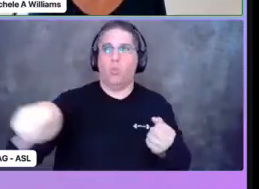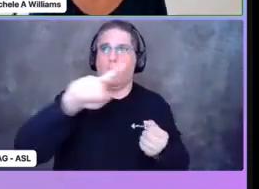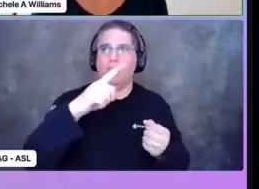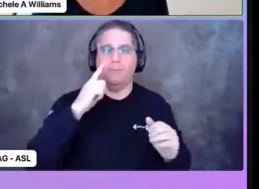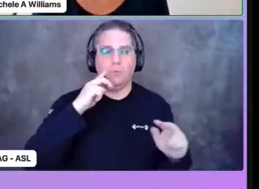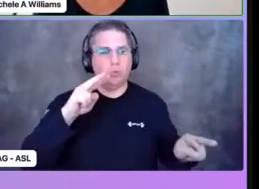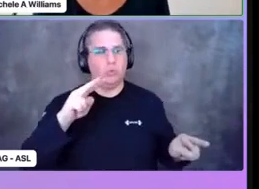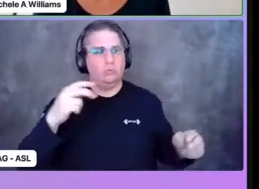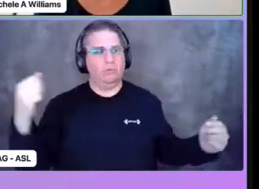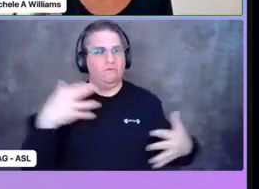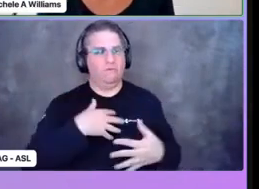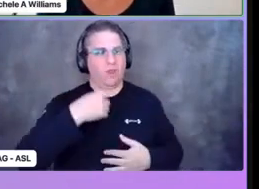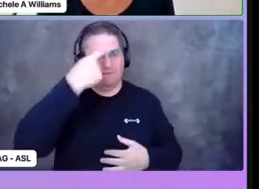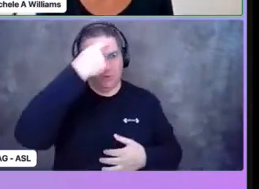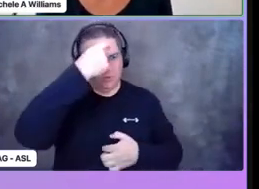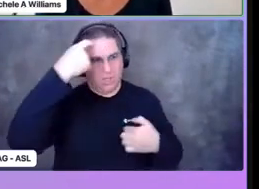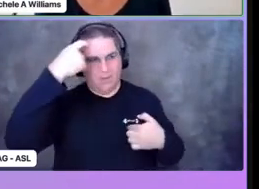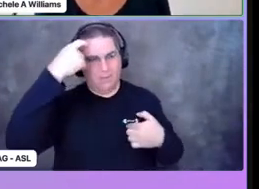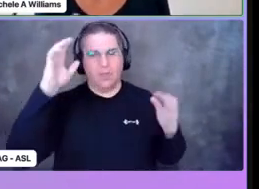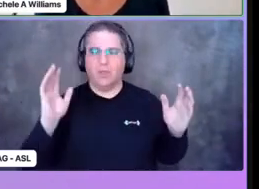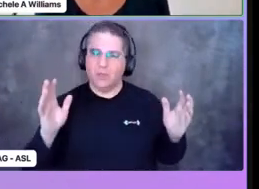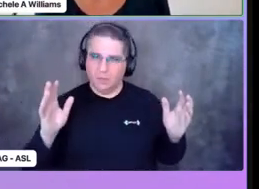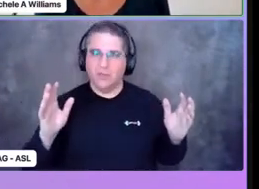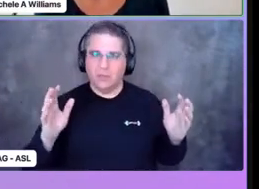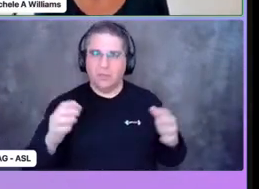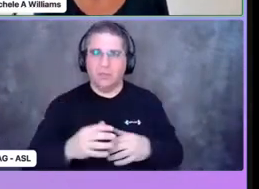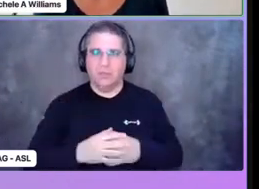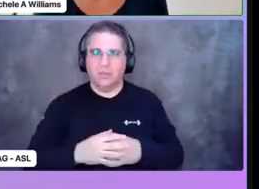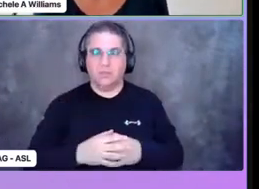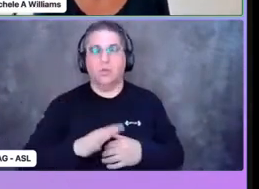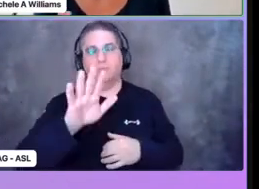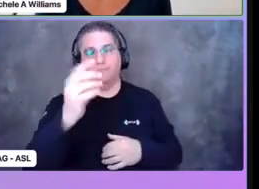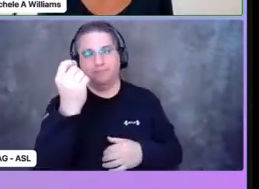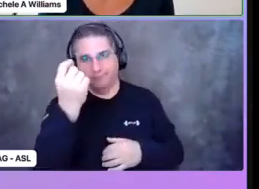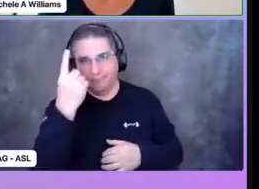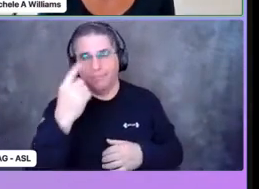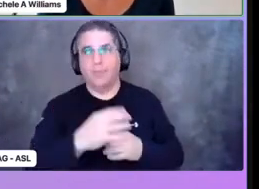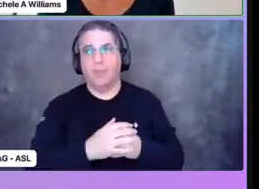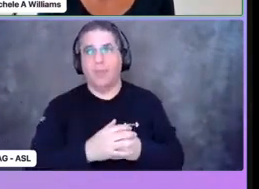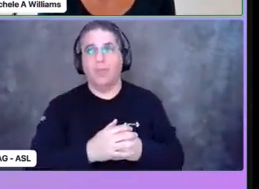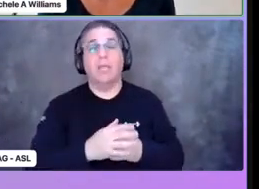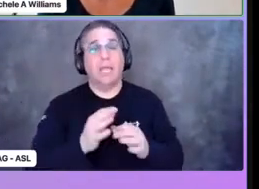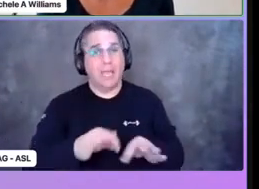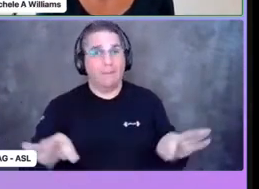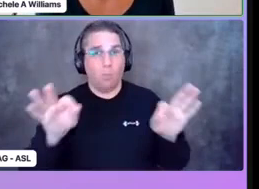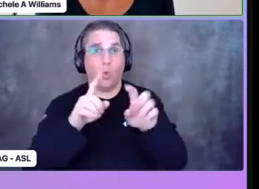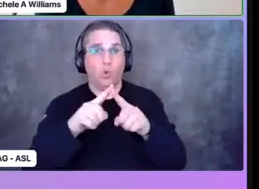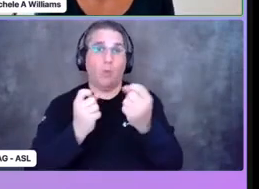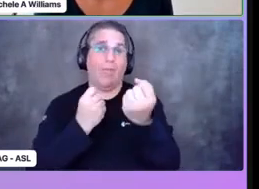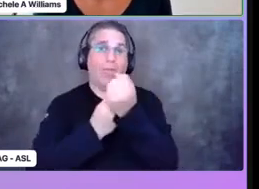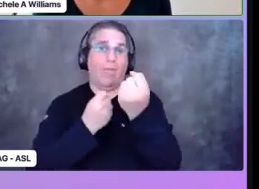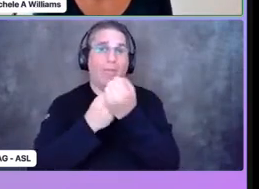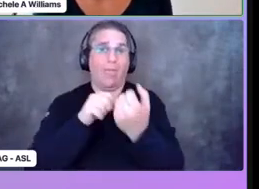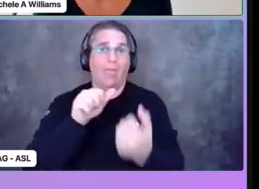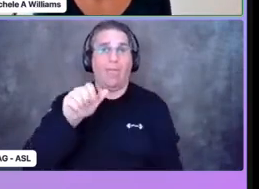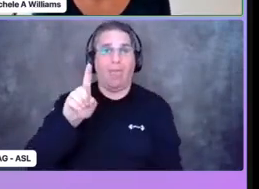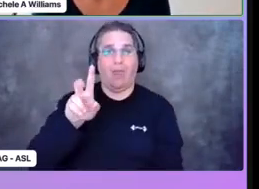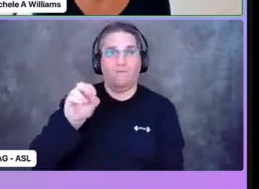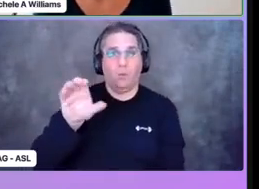be included, I'm not going to put myself through trauma trying to be included somewhere where you have not made me welcome. So it has both come on now, you can say